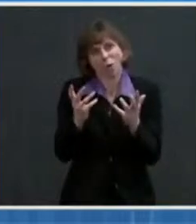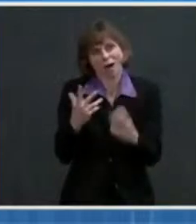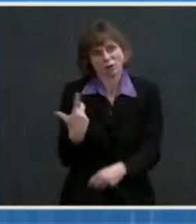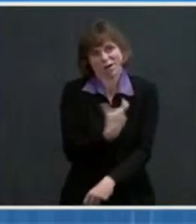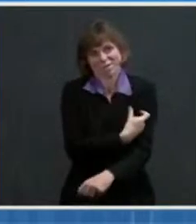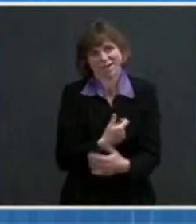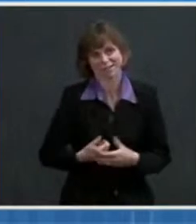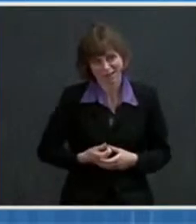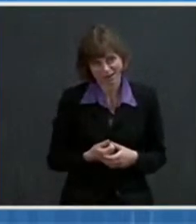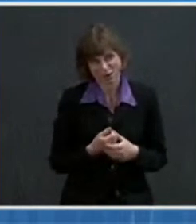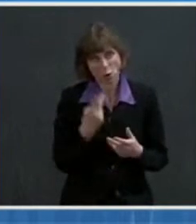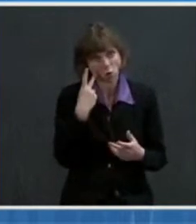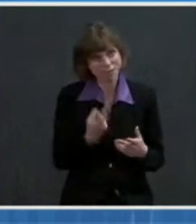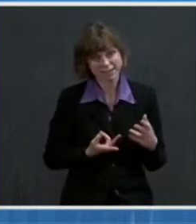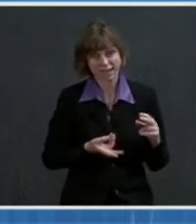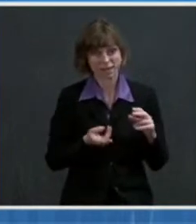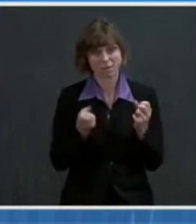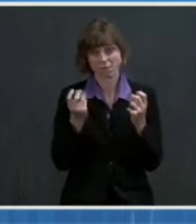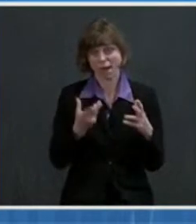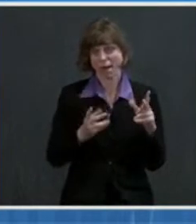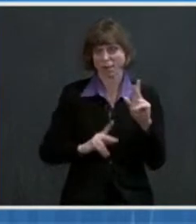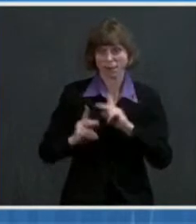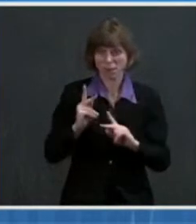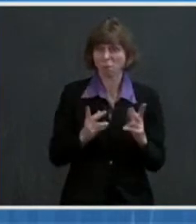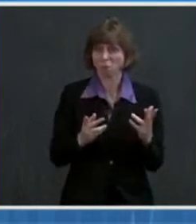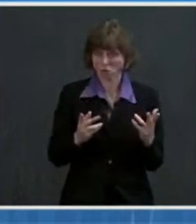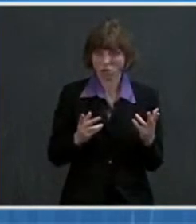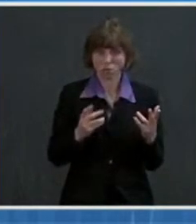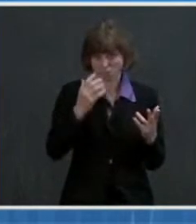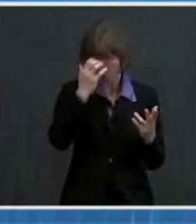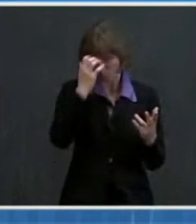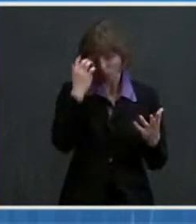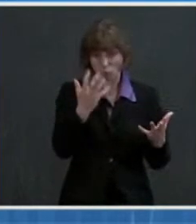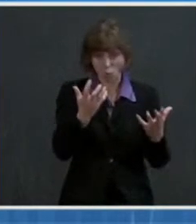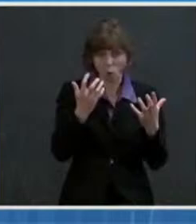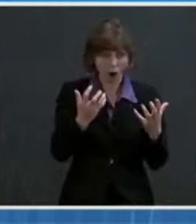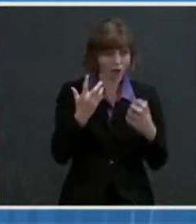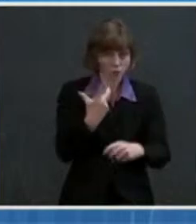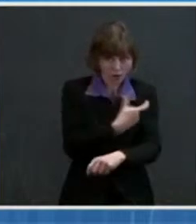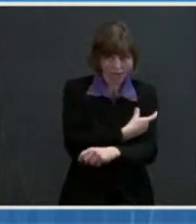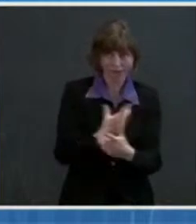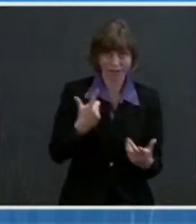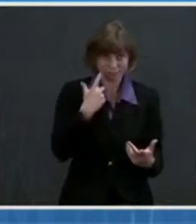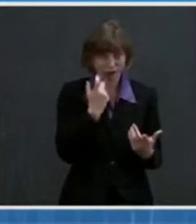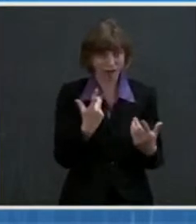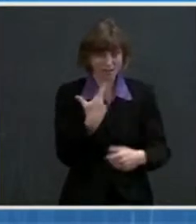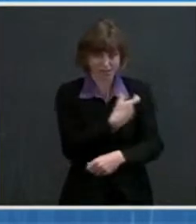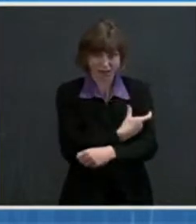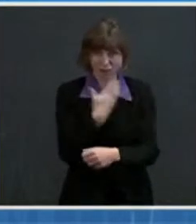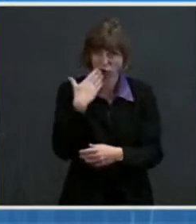AMERICANS WANT TO GET VACCINATED AND WE ARE ALREADY SEEING INCREASING NUMBERS OF PEOPLE